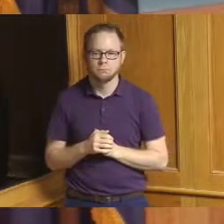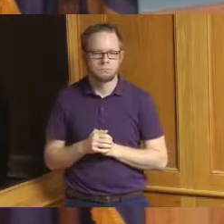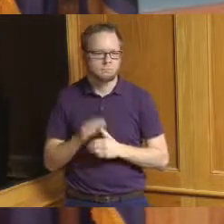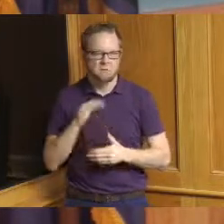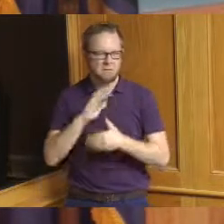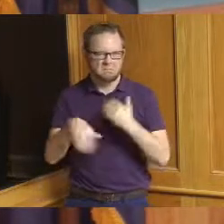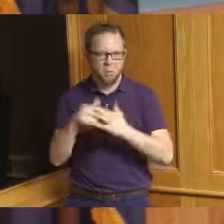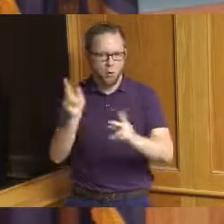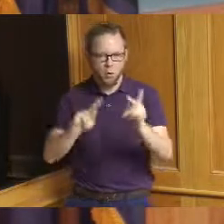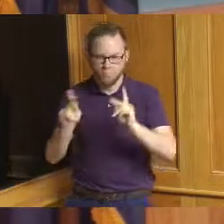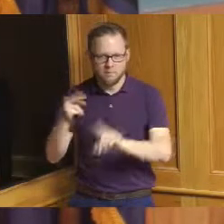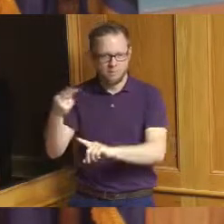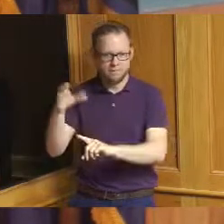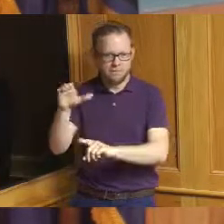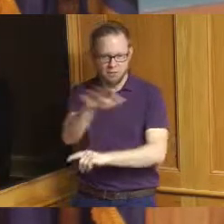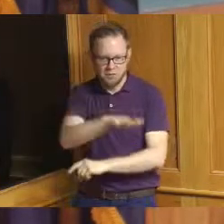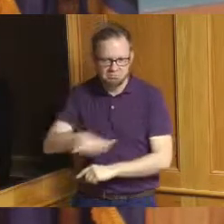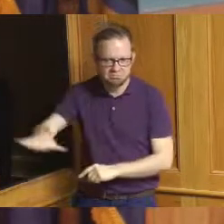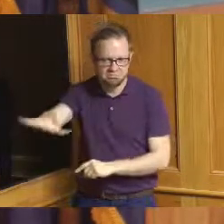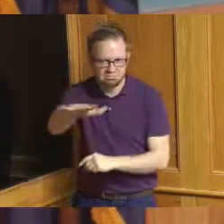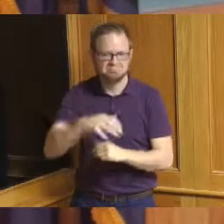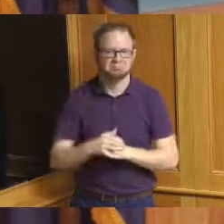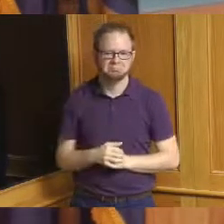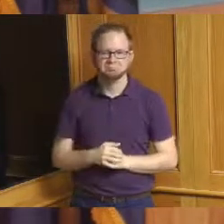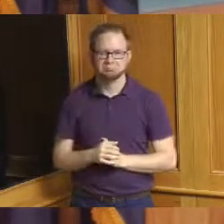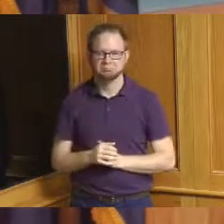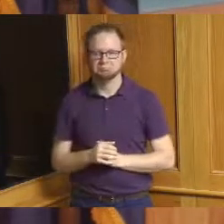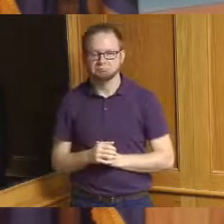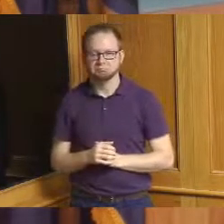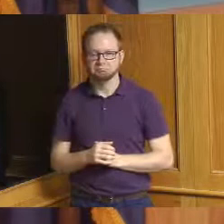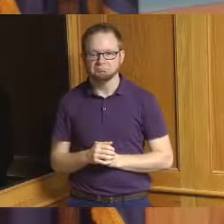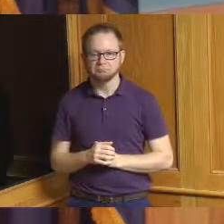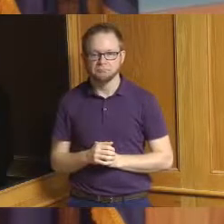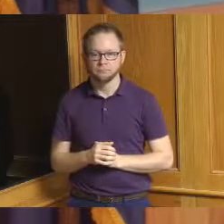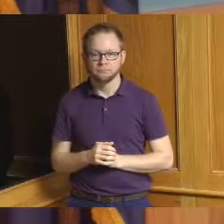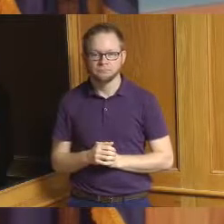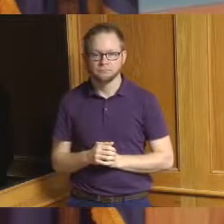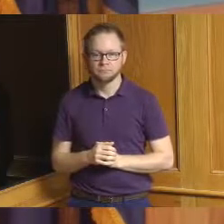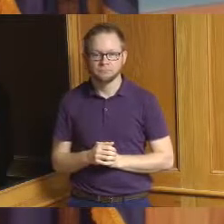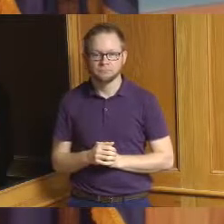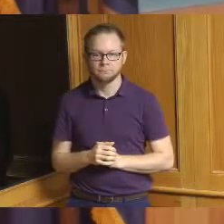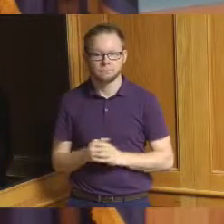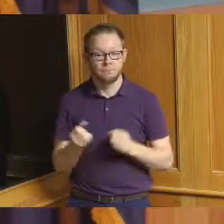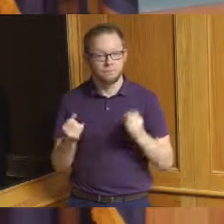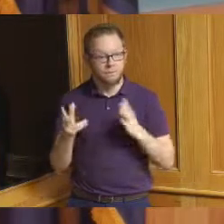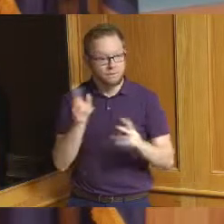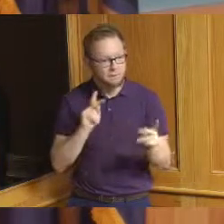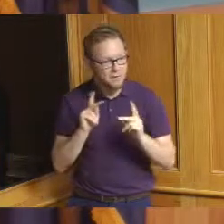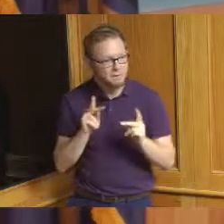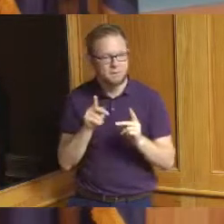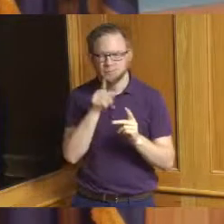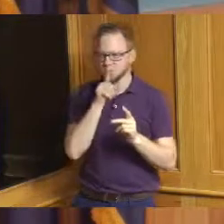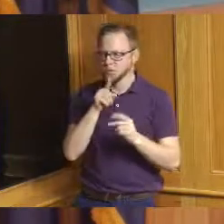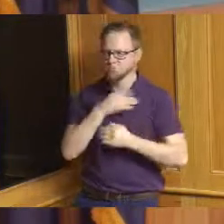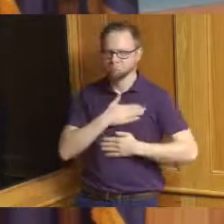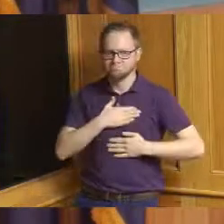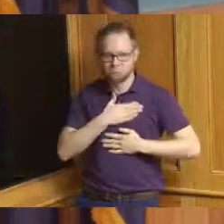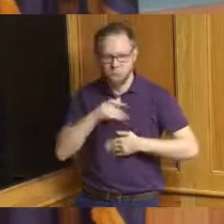Hamilton County for many people it's a cheering time and a great time great time to be with family